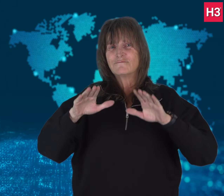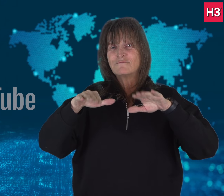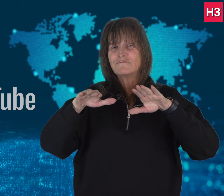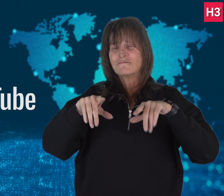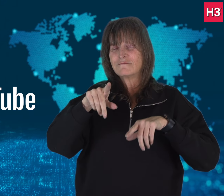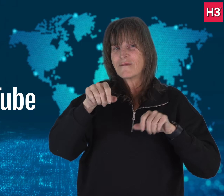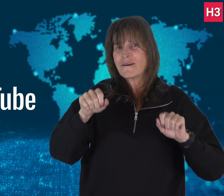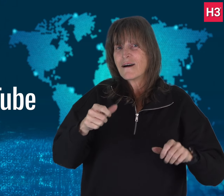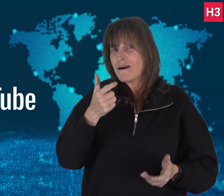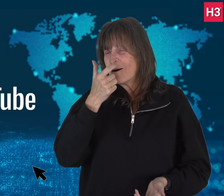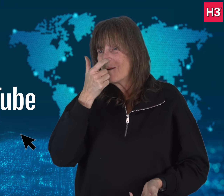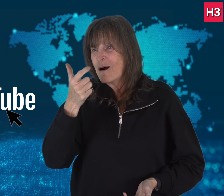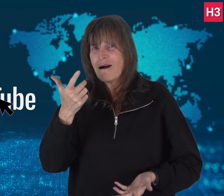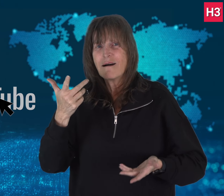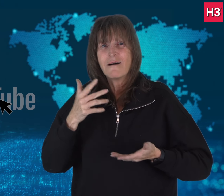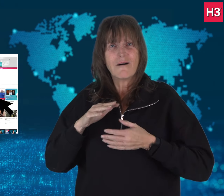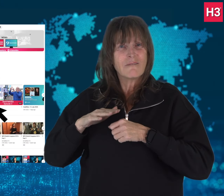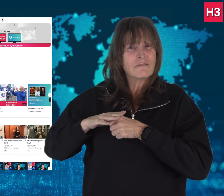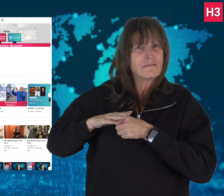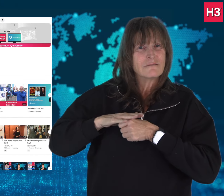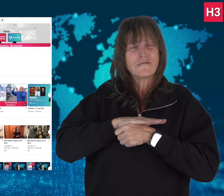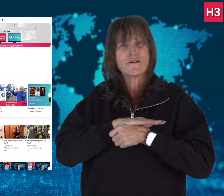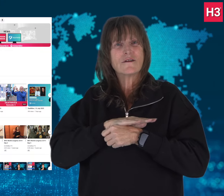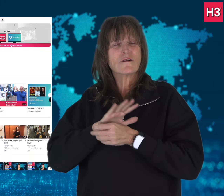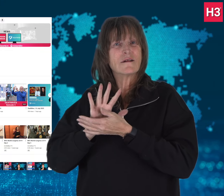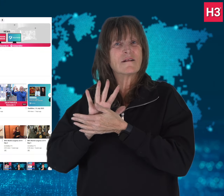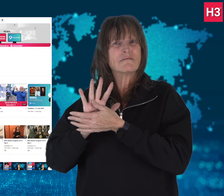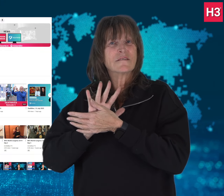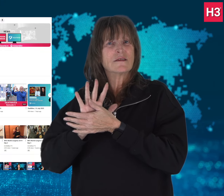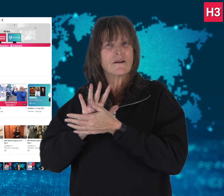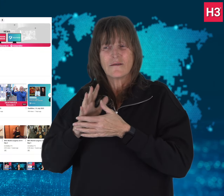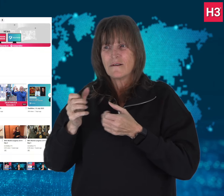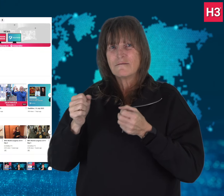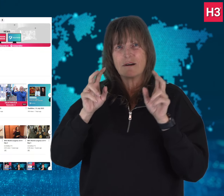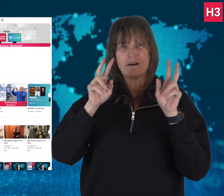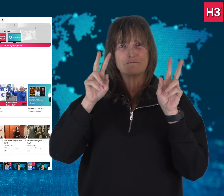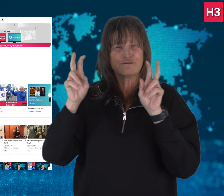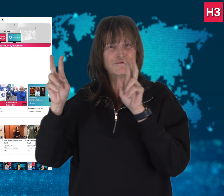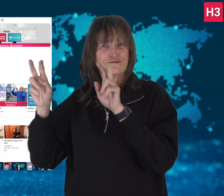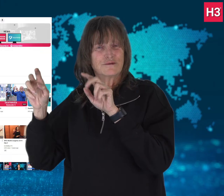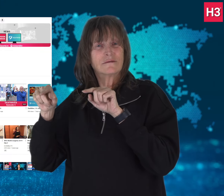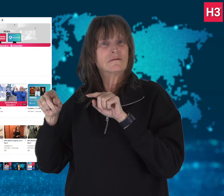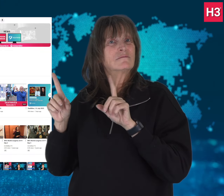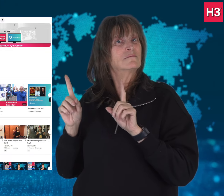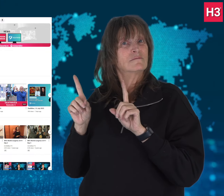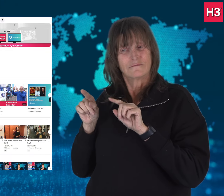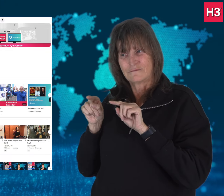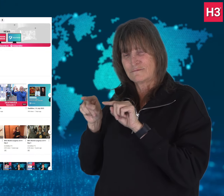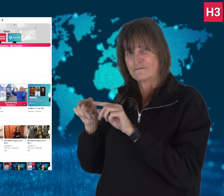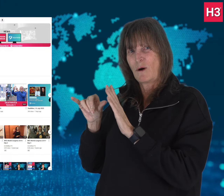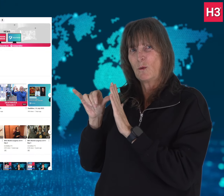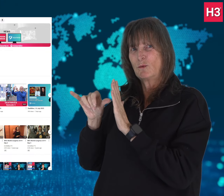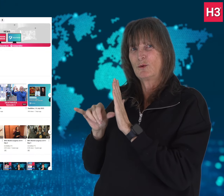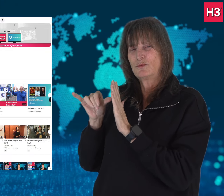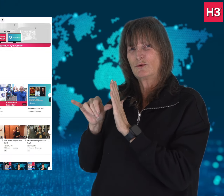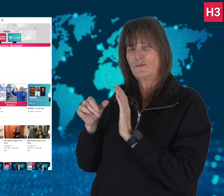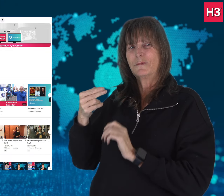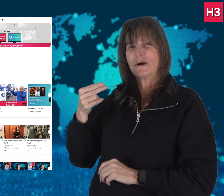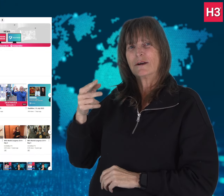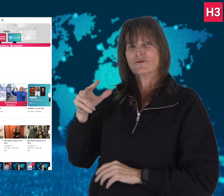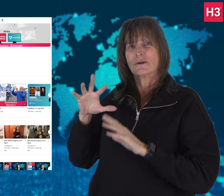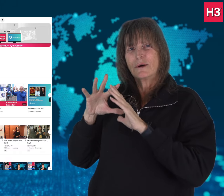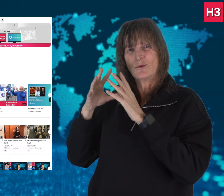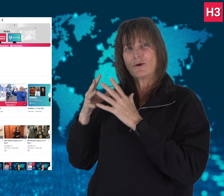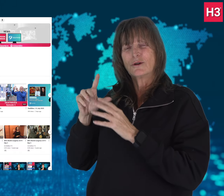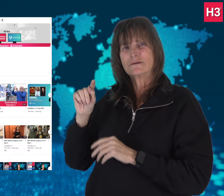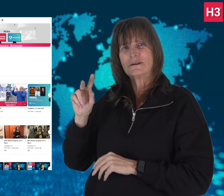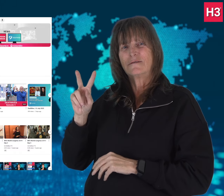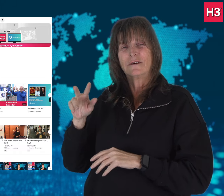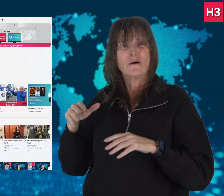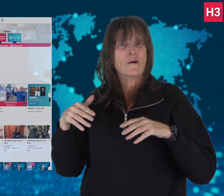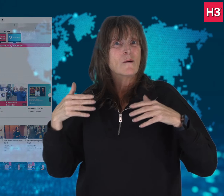You can watch the full video with all headlines on YouTube "H3 World TV"